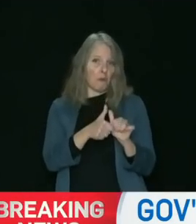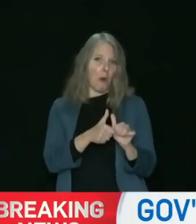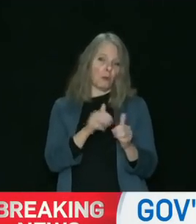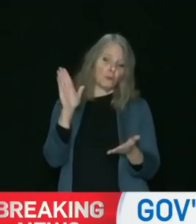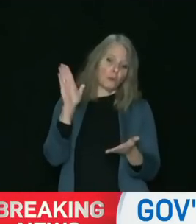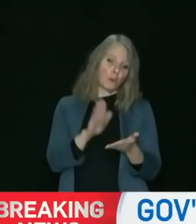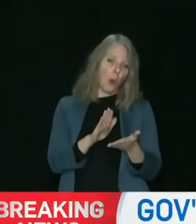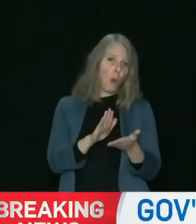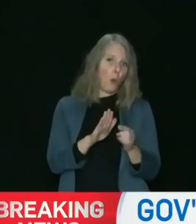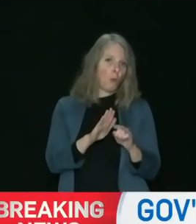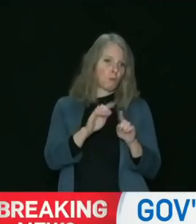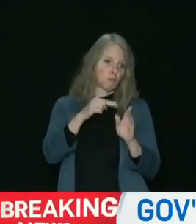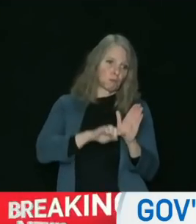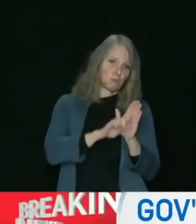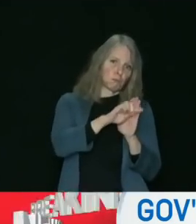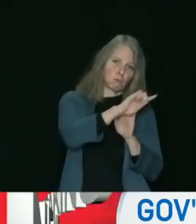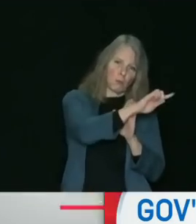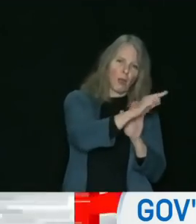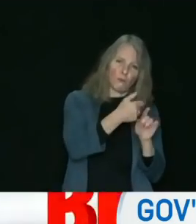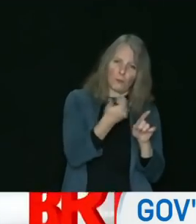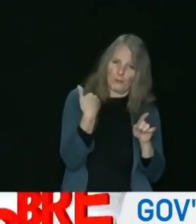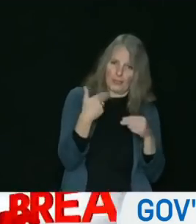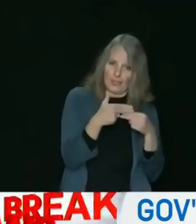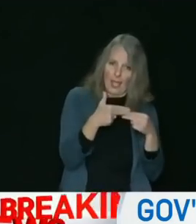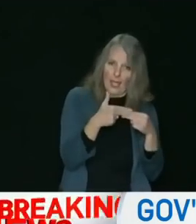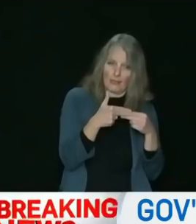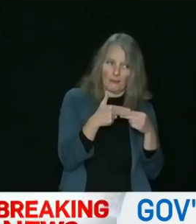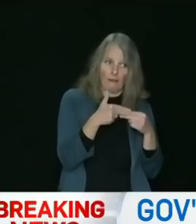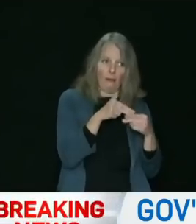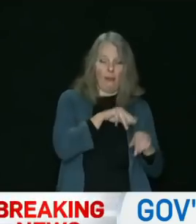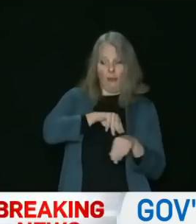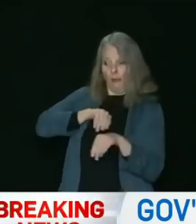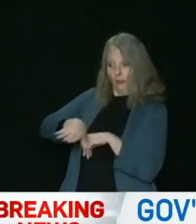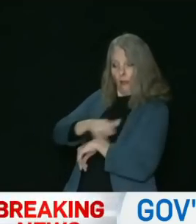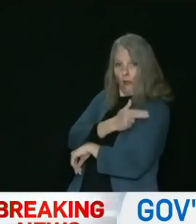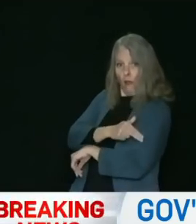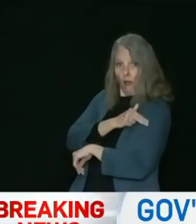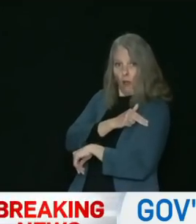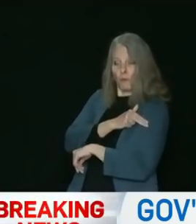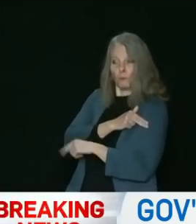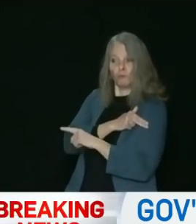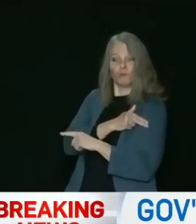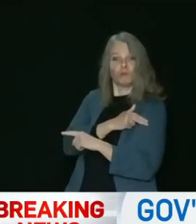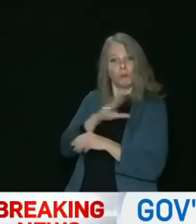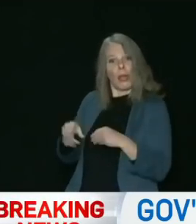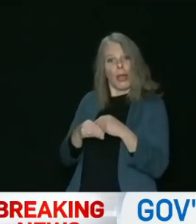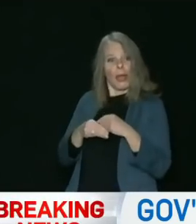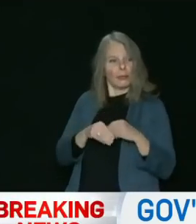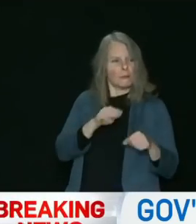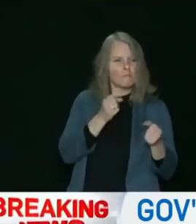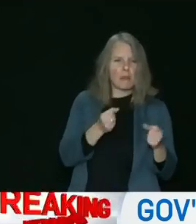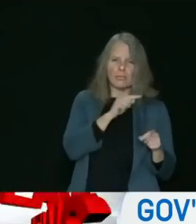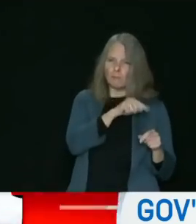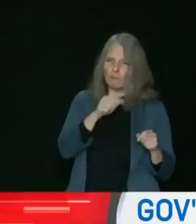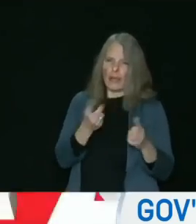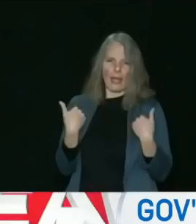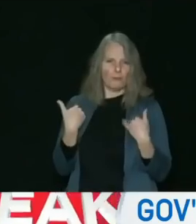BY SUPPOSING THAT THE NUMBER OF OMICRON CASES WILL FOLLOW THE